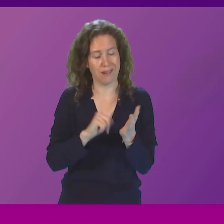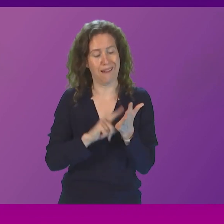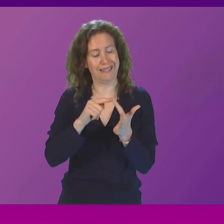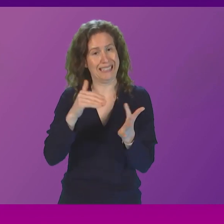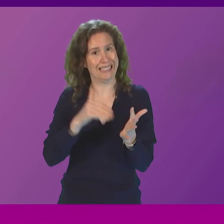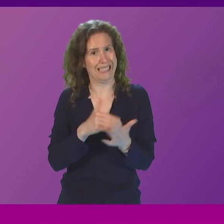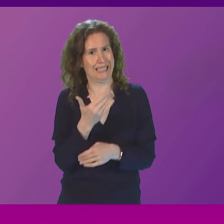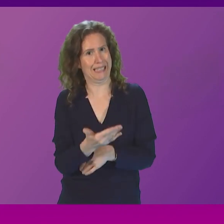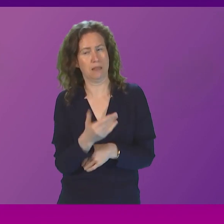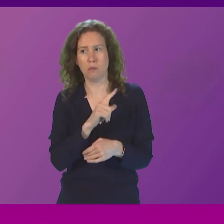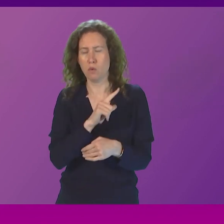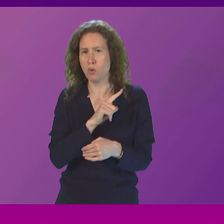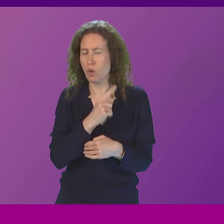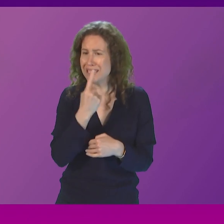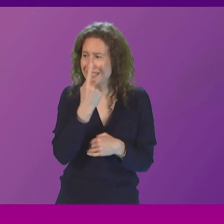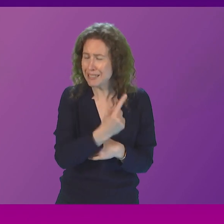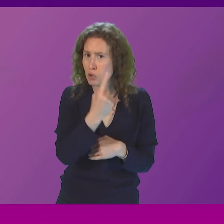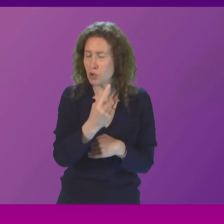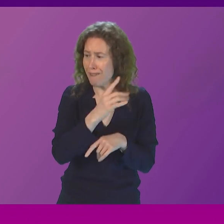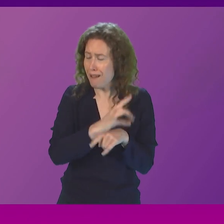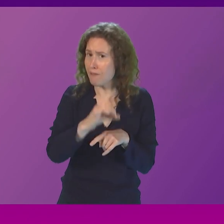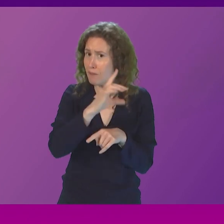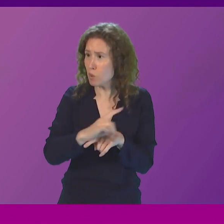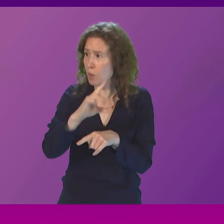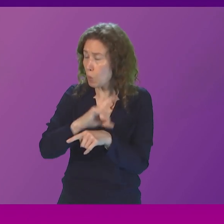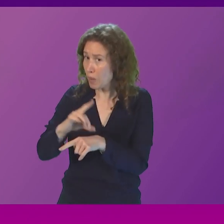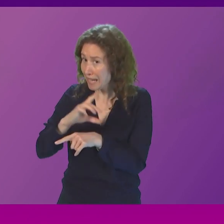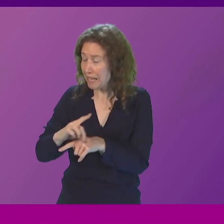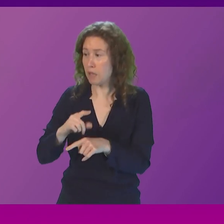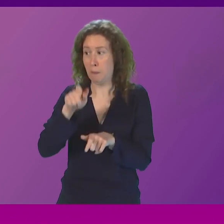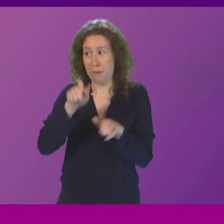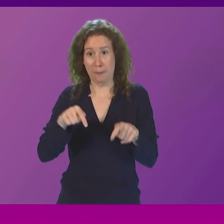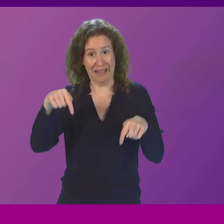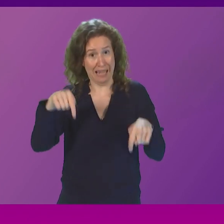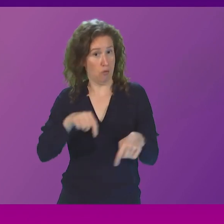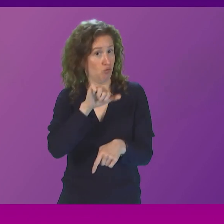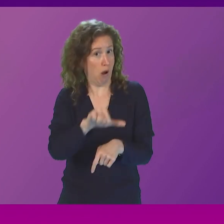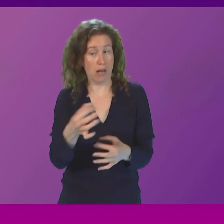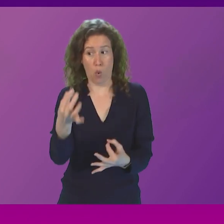because, every single week, members of the Parliament rightly question the Government